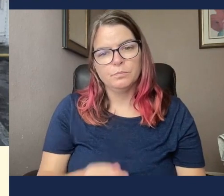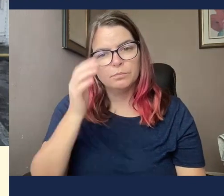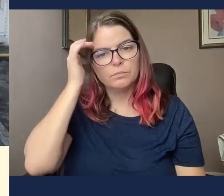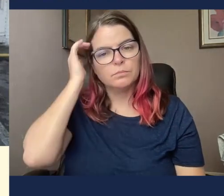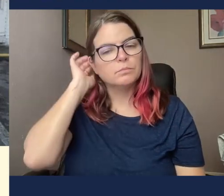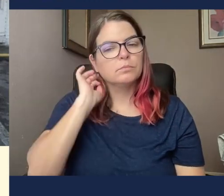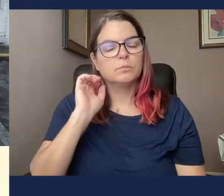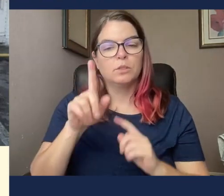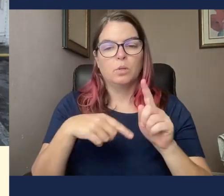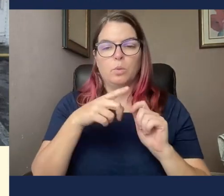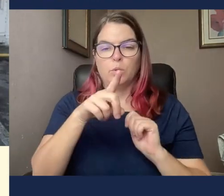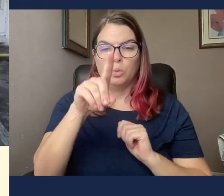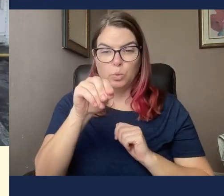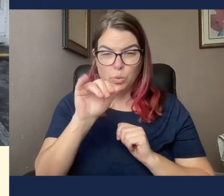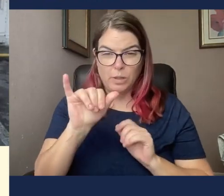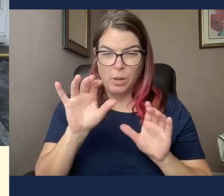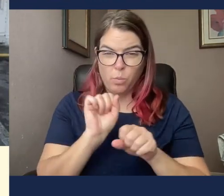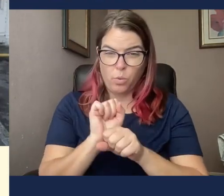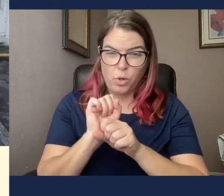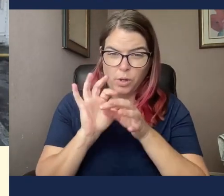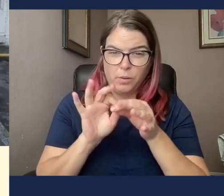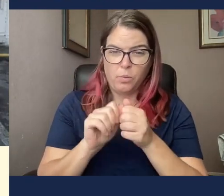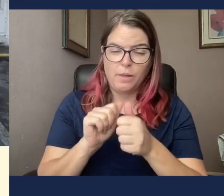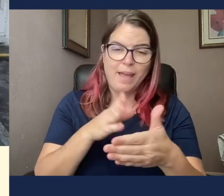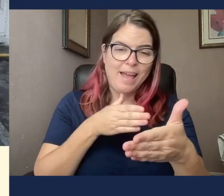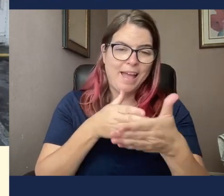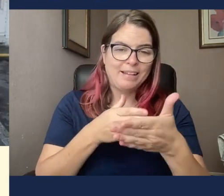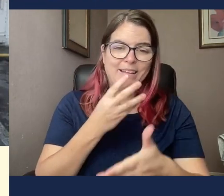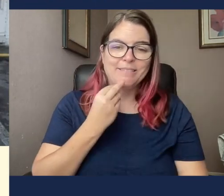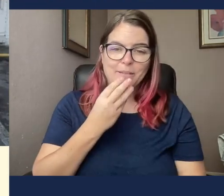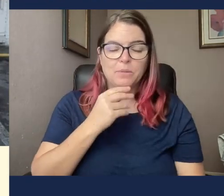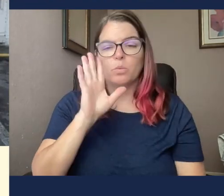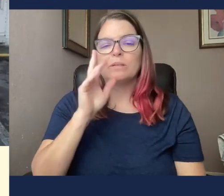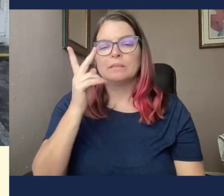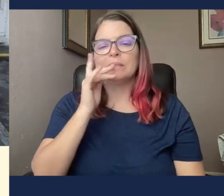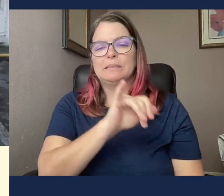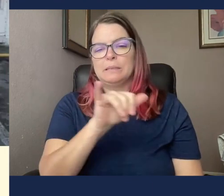organization. We have an entire PowerPoint, "getting to know